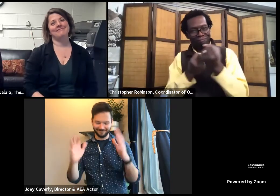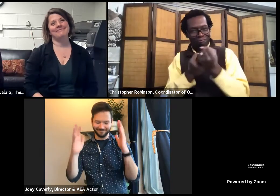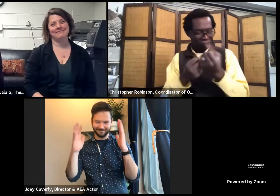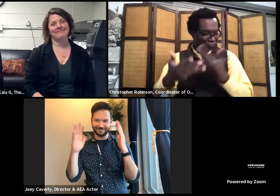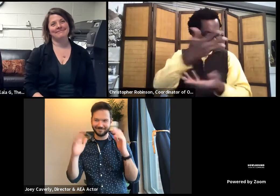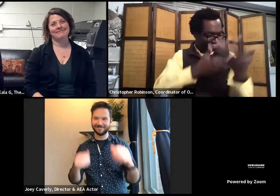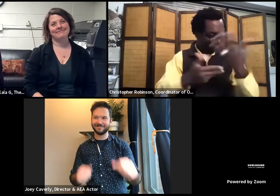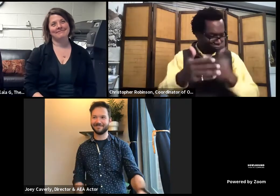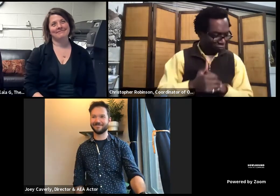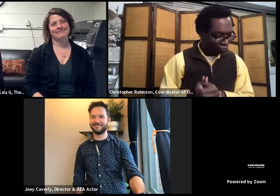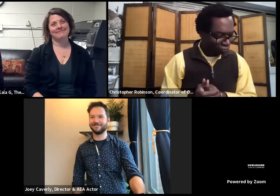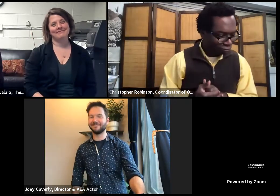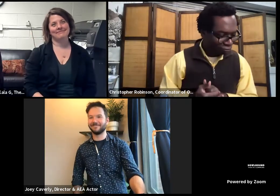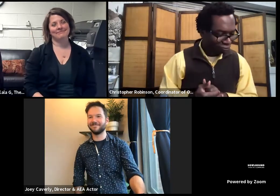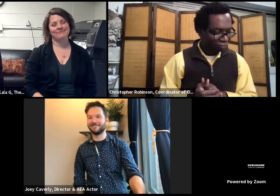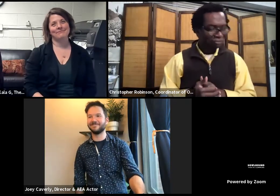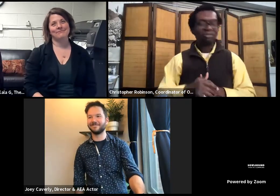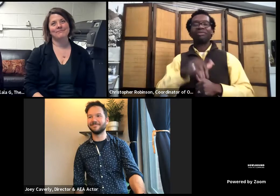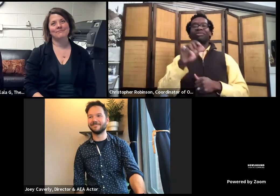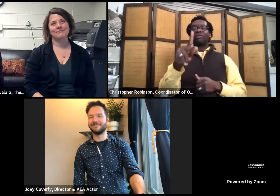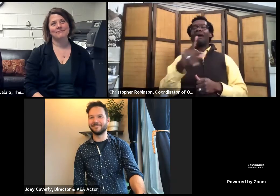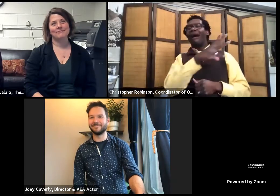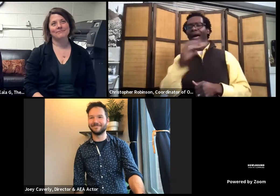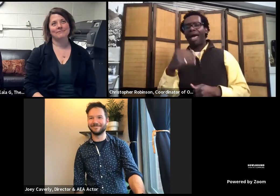(chuckles) my favorite place to work, Boston University.